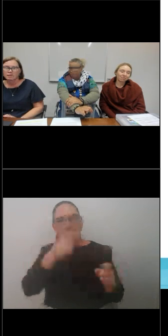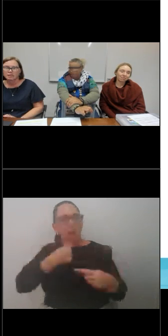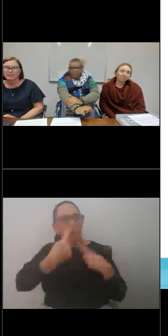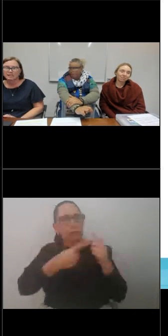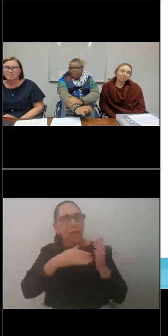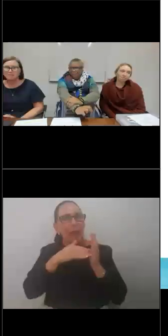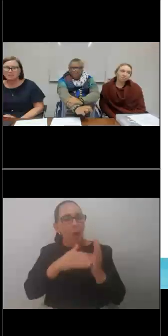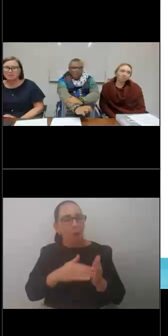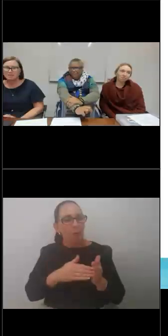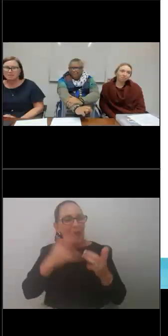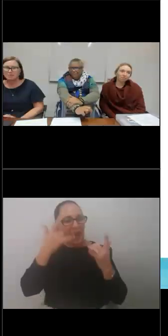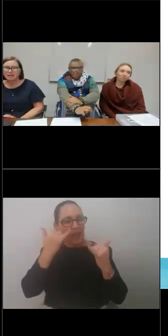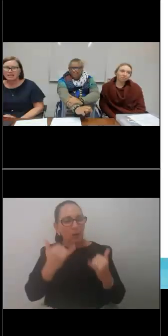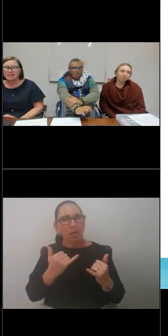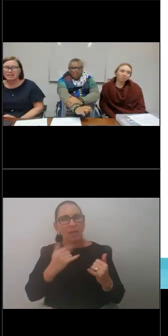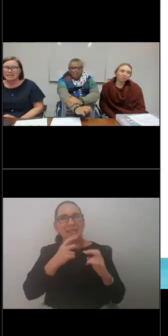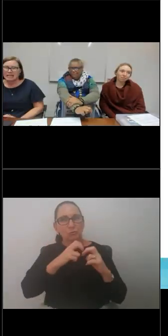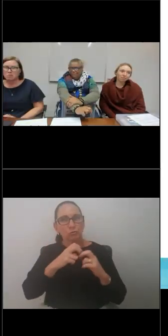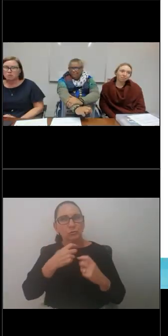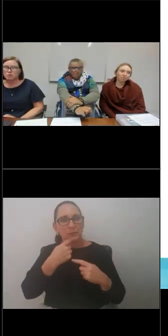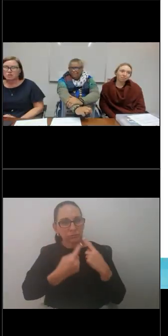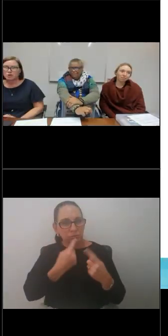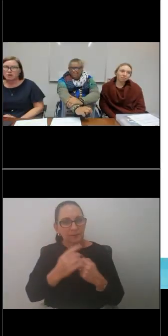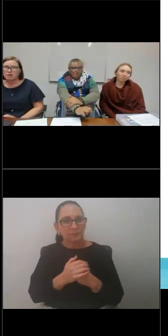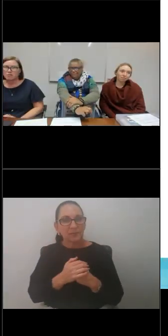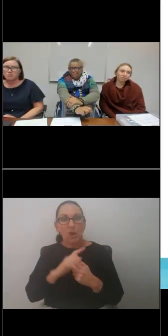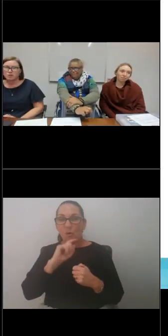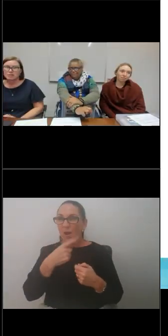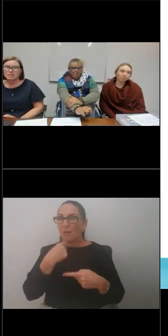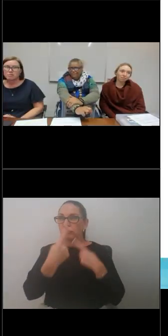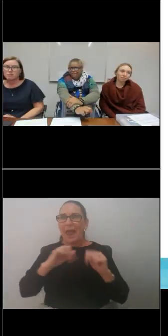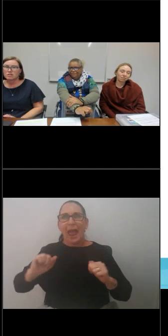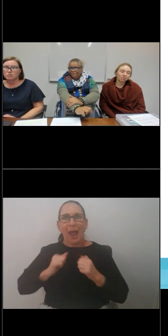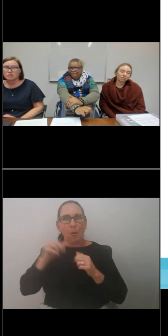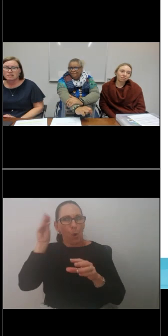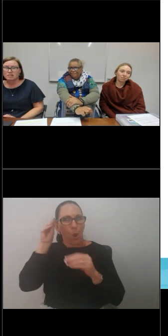lessons we've learned along the way and we'll also um refer you to some of the resources on